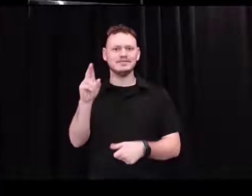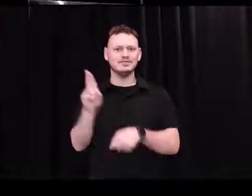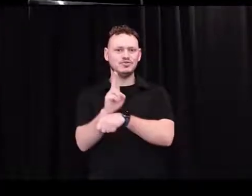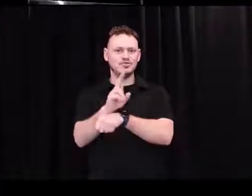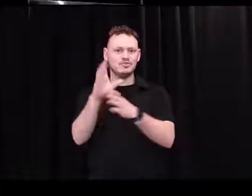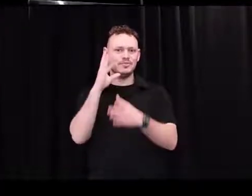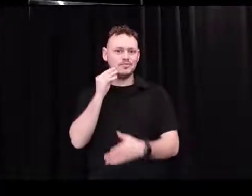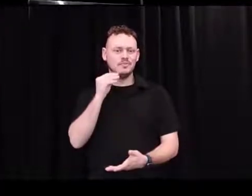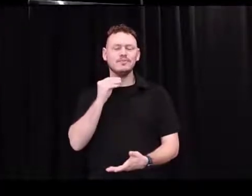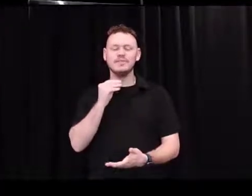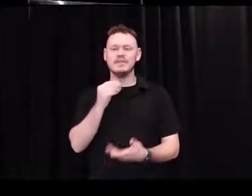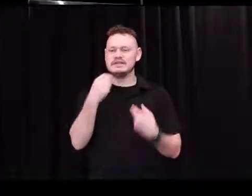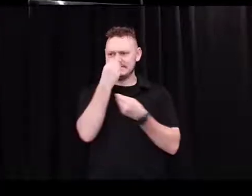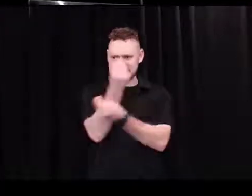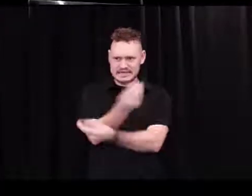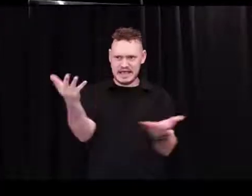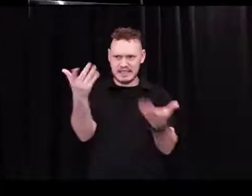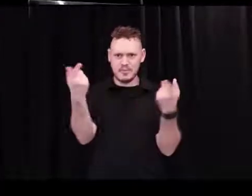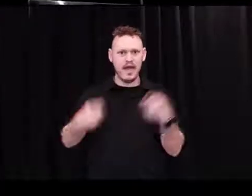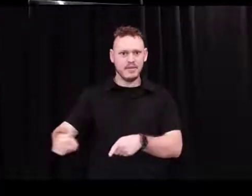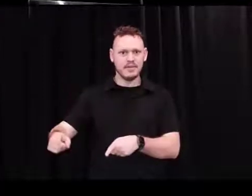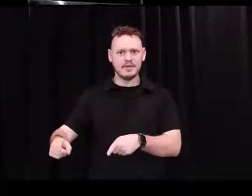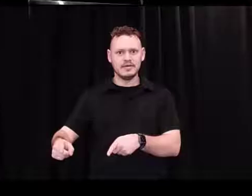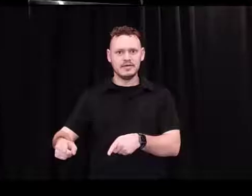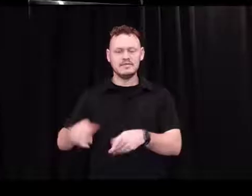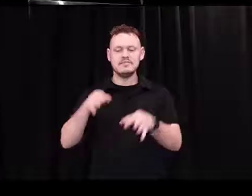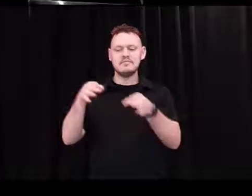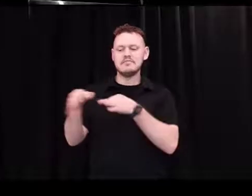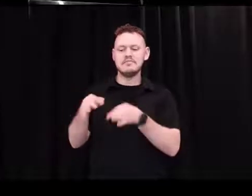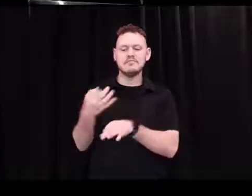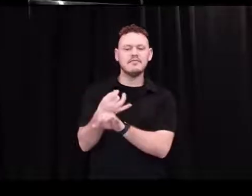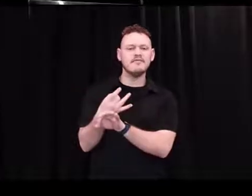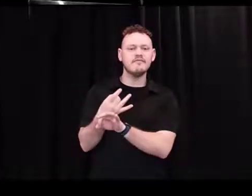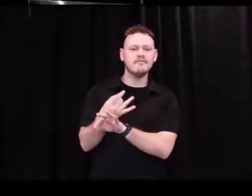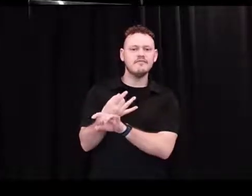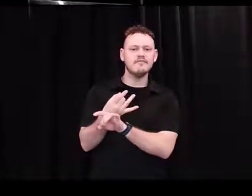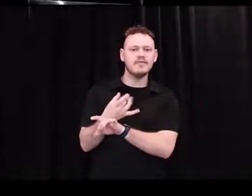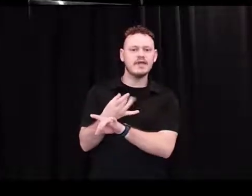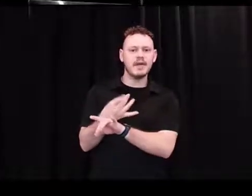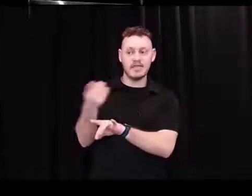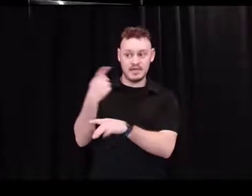is to tell them what happened in terms of giving them feedback about whether they've succeeded or